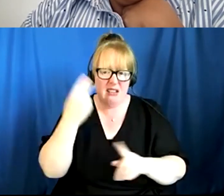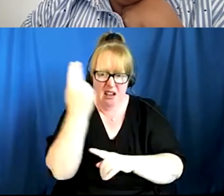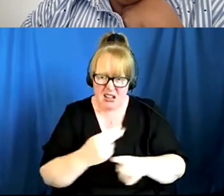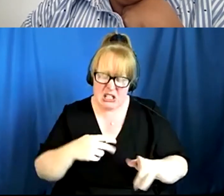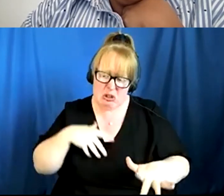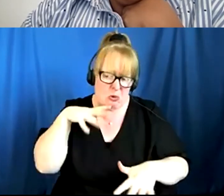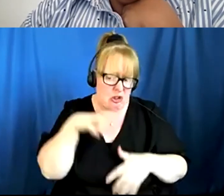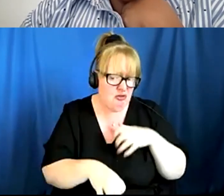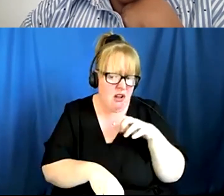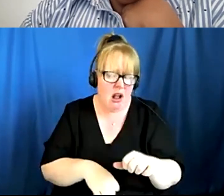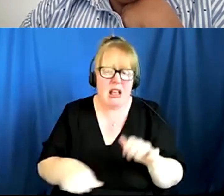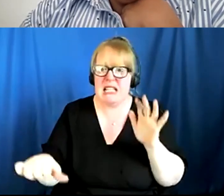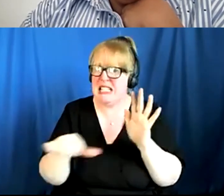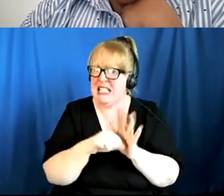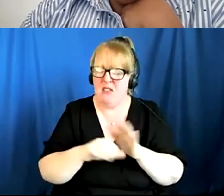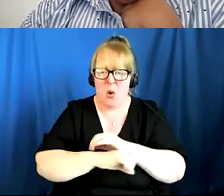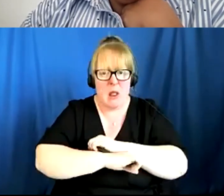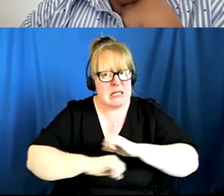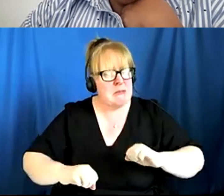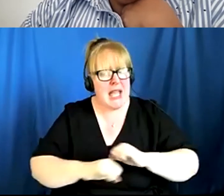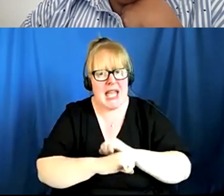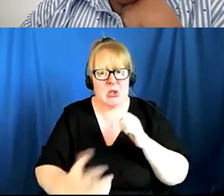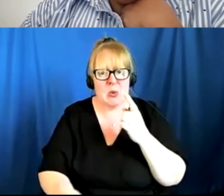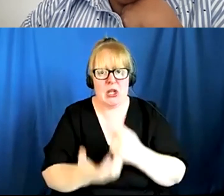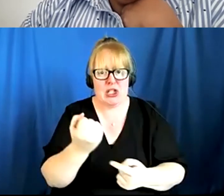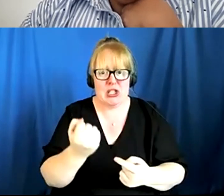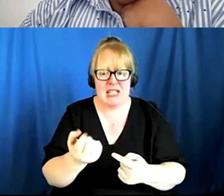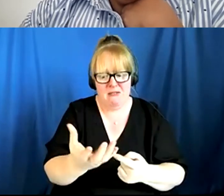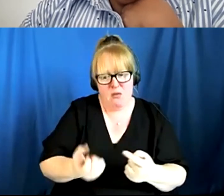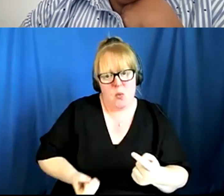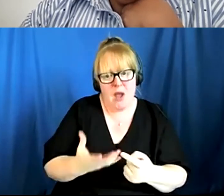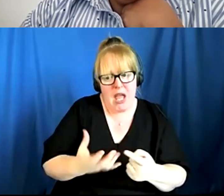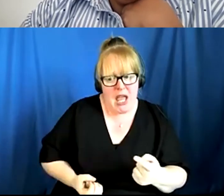make a living from, there are other artists that, for example, because of their, because of their